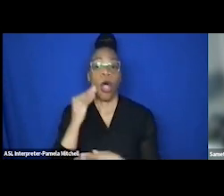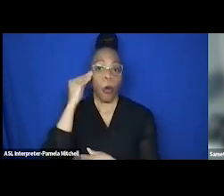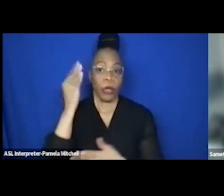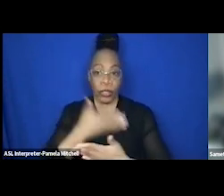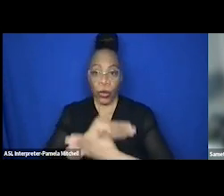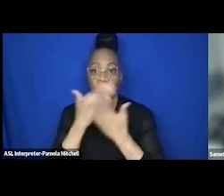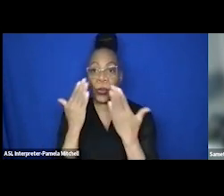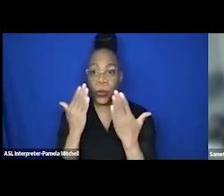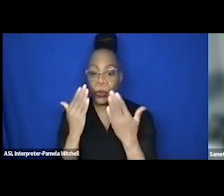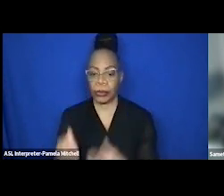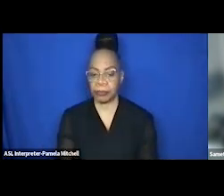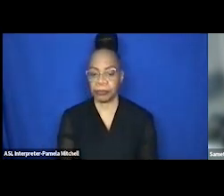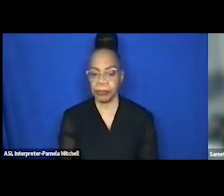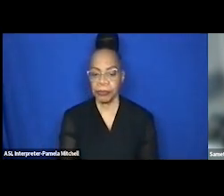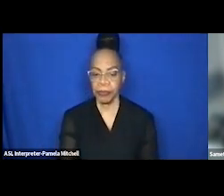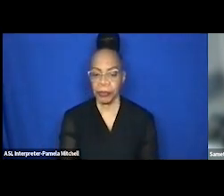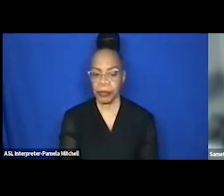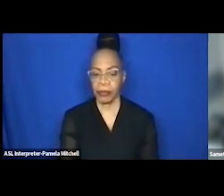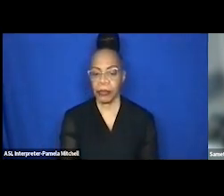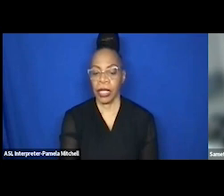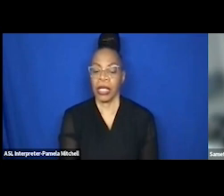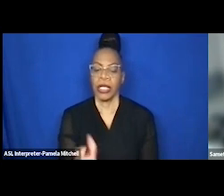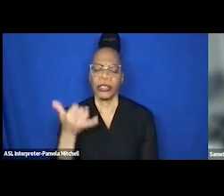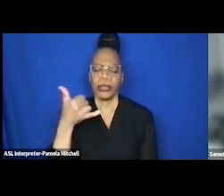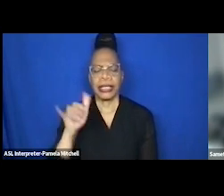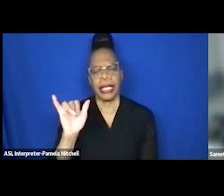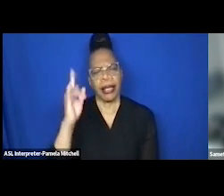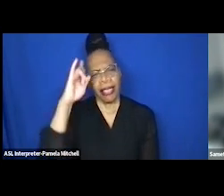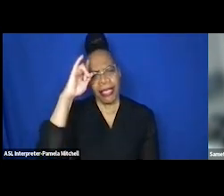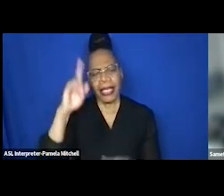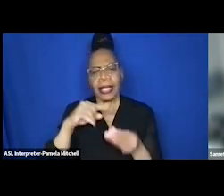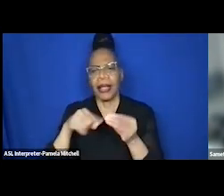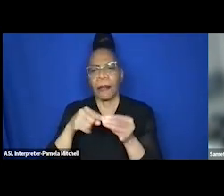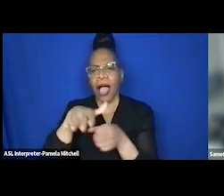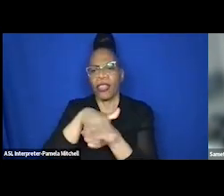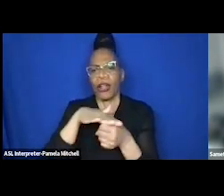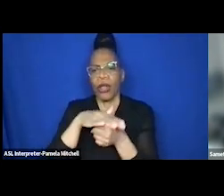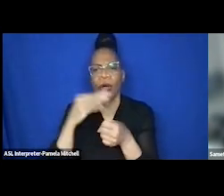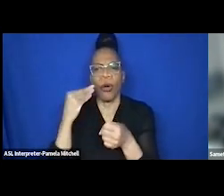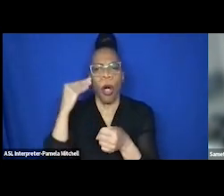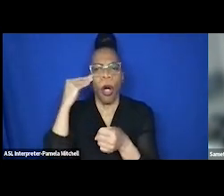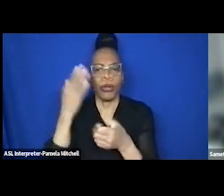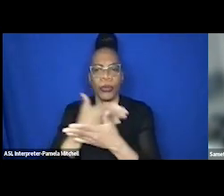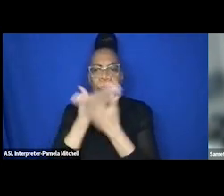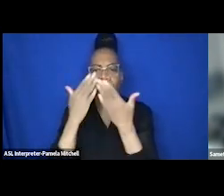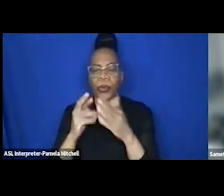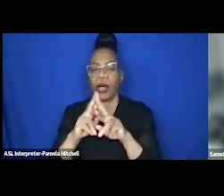So in terms of, still kind of thinking about local homeless response systems, we're gonna be talking a lot throughout this webinar about HUD continuums of care.